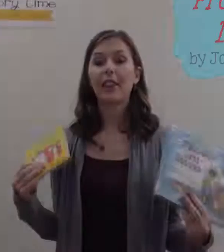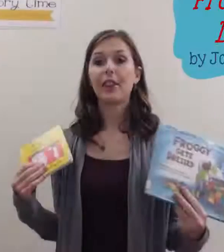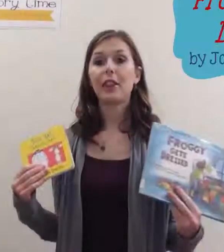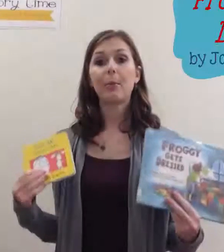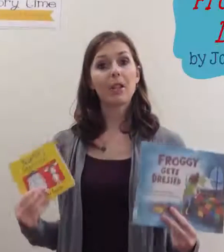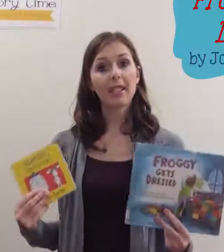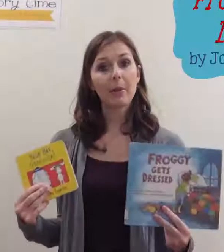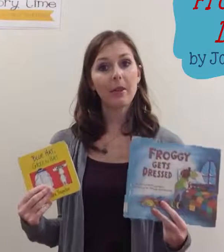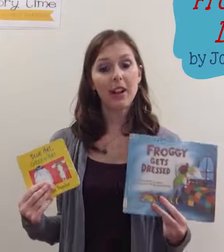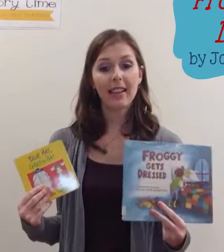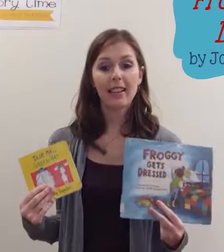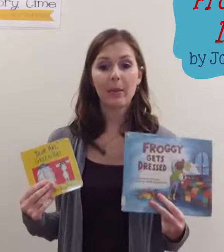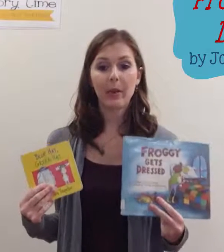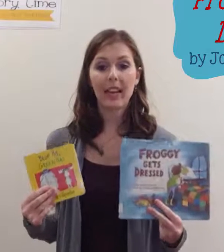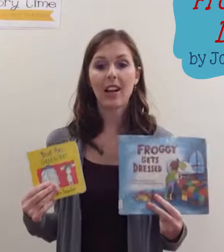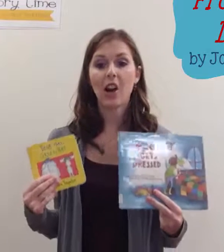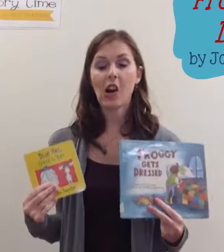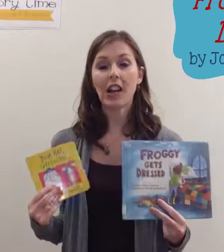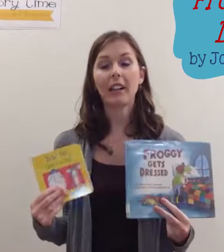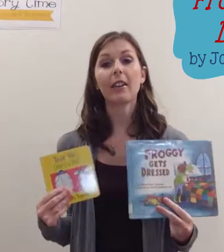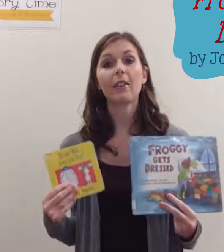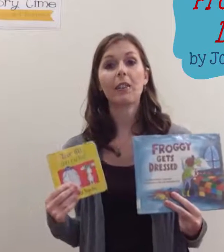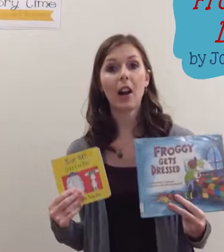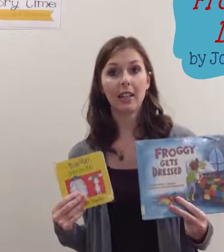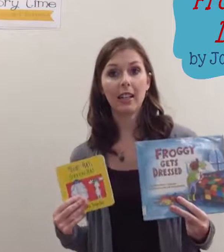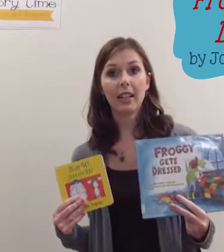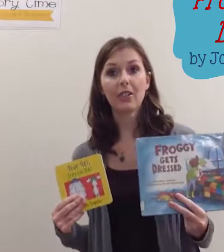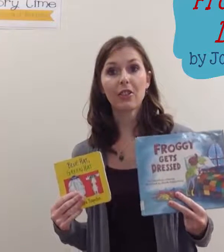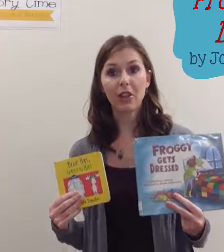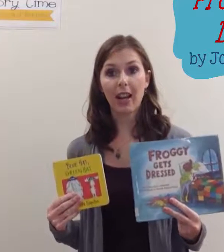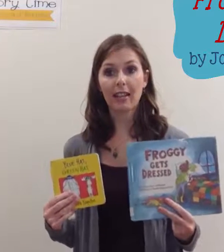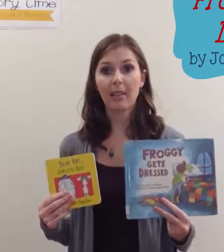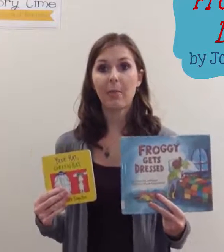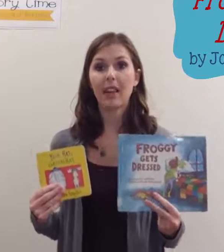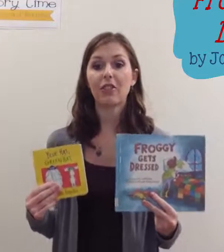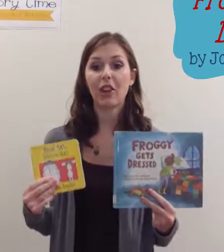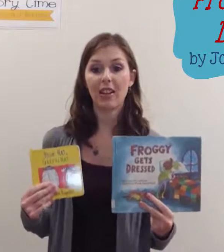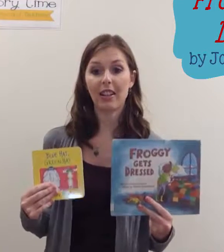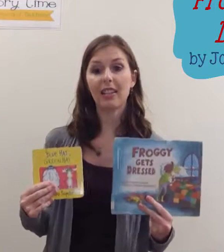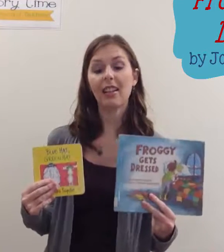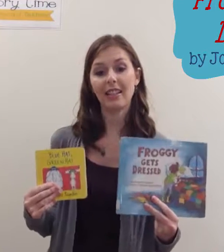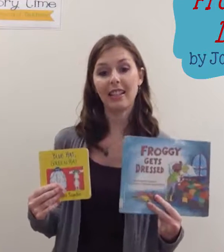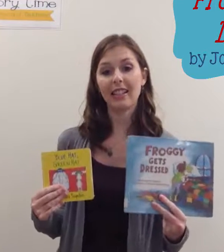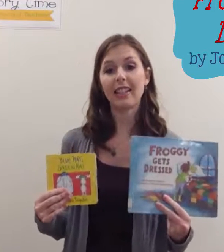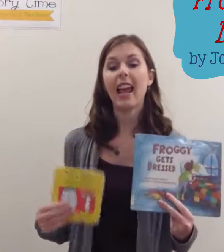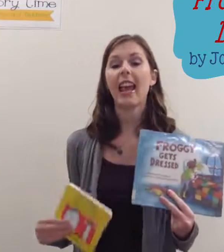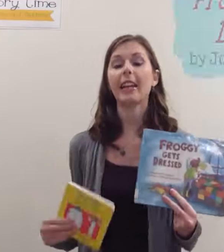The books that we read this week are Froggy Gets Dressed by Jonathan London, and